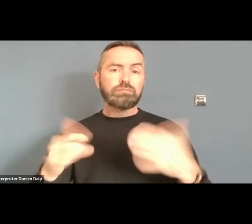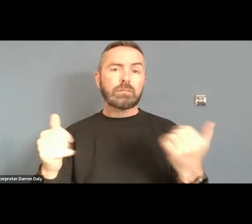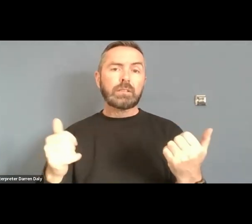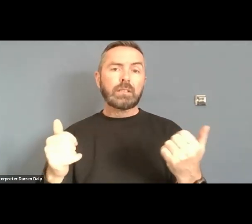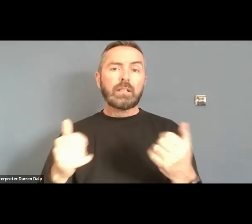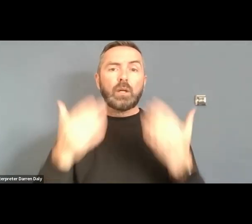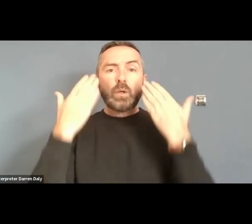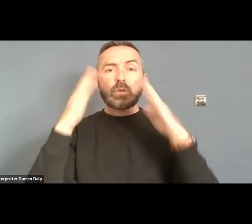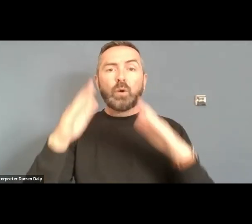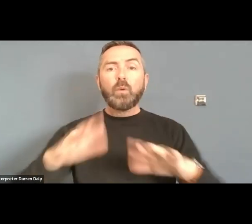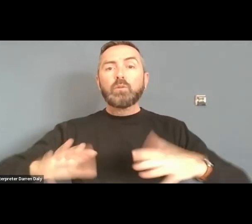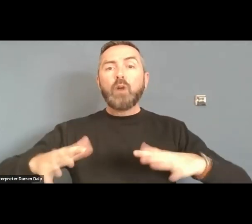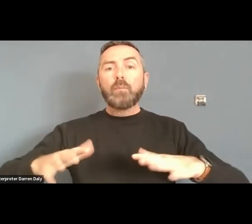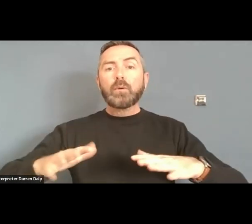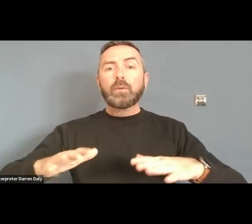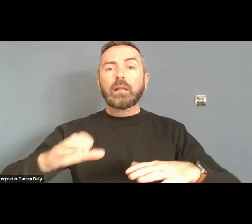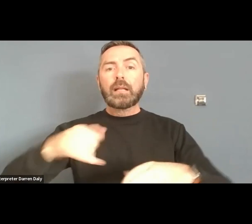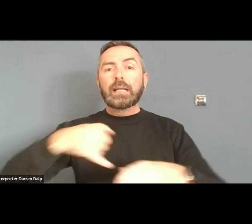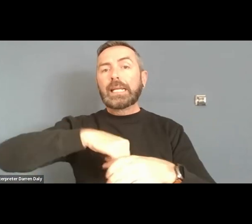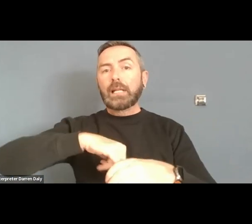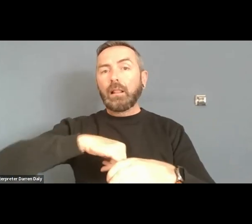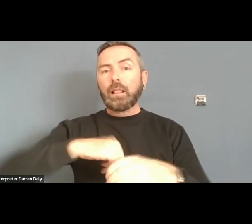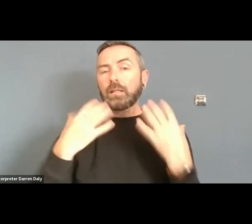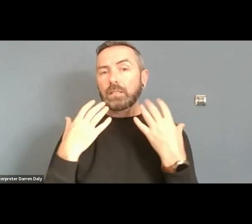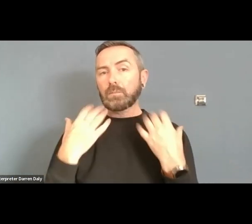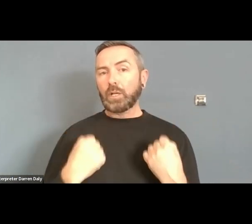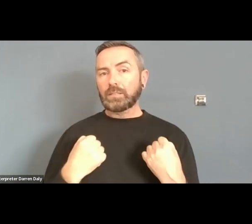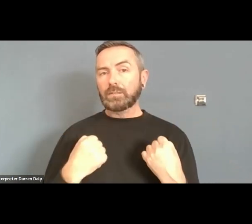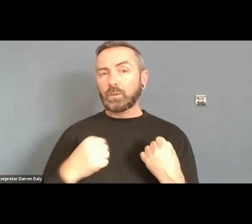of probable clinical depression, so they were at risk of clinical depression.